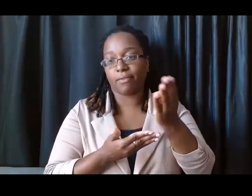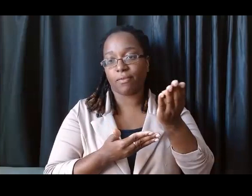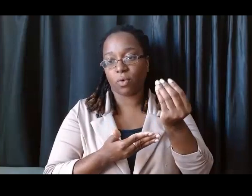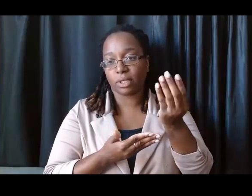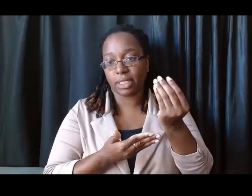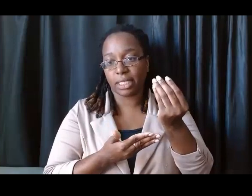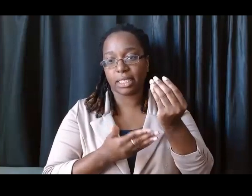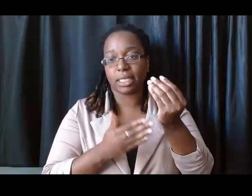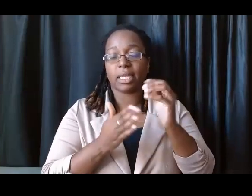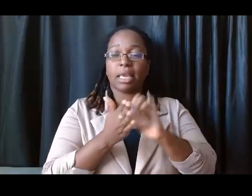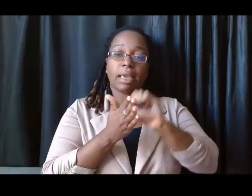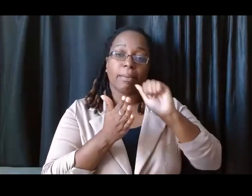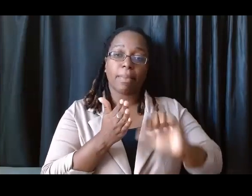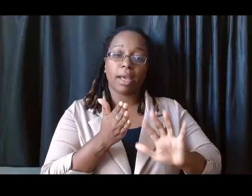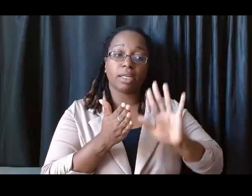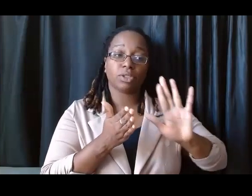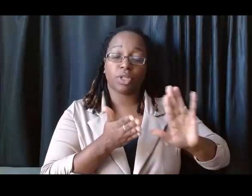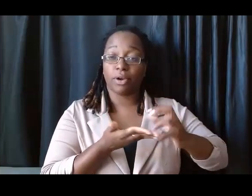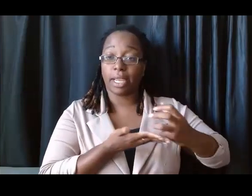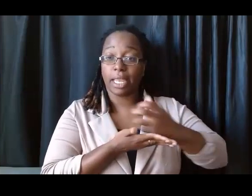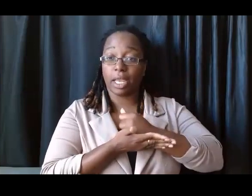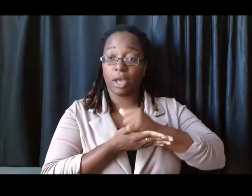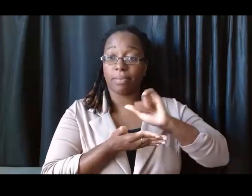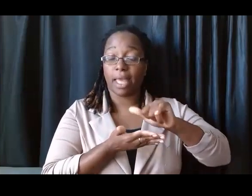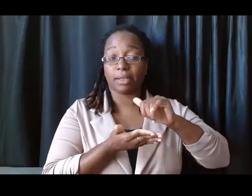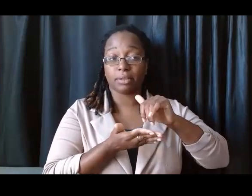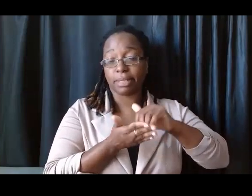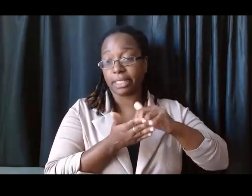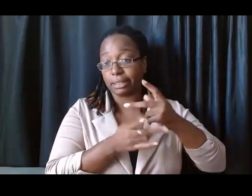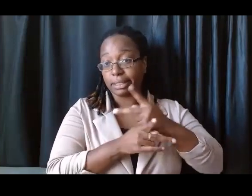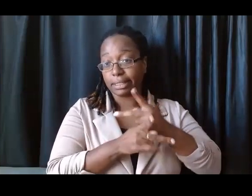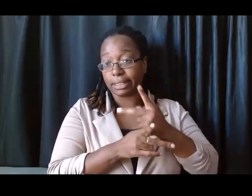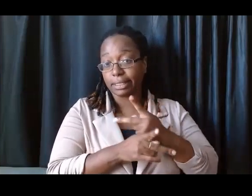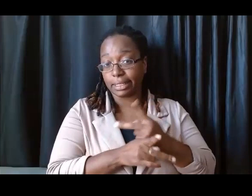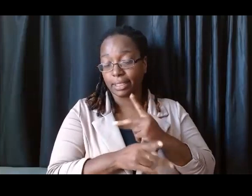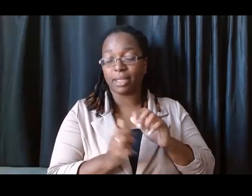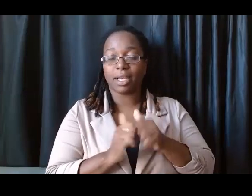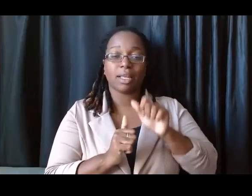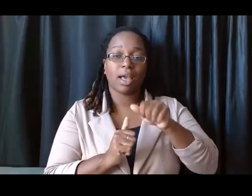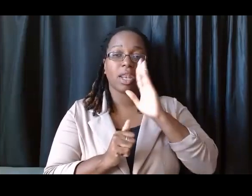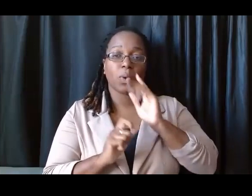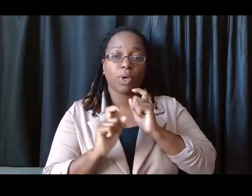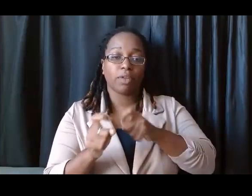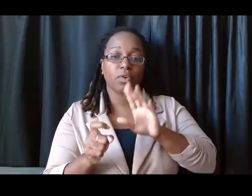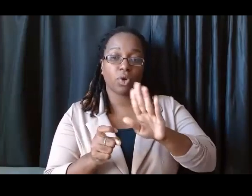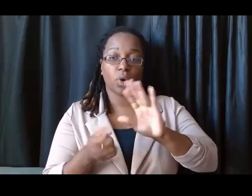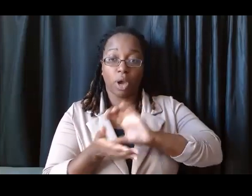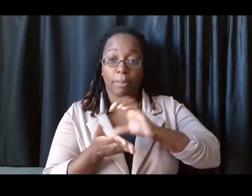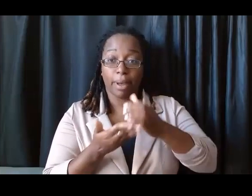So that's how they figure out the SSI benefit amount. Not only do they use that SSI